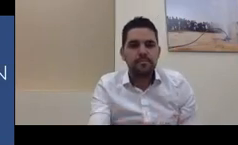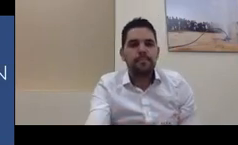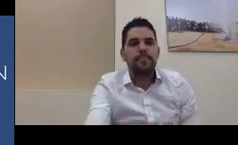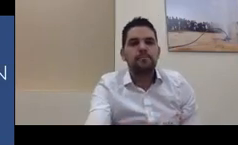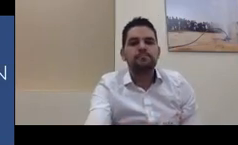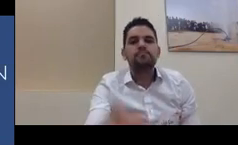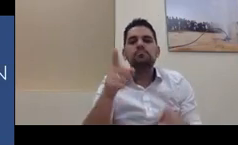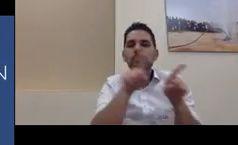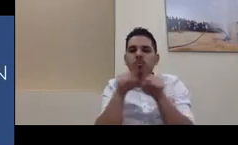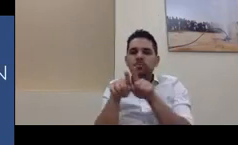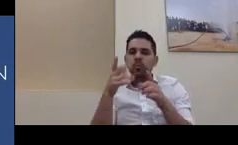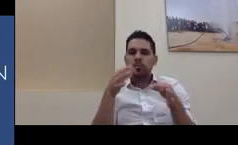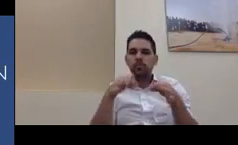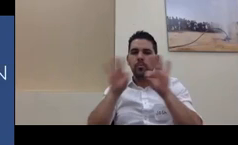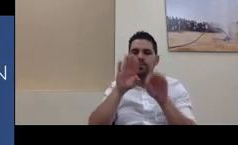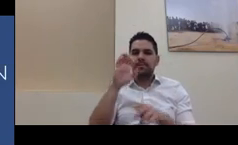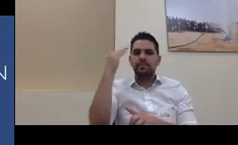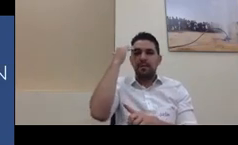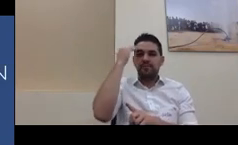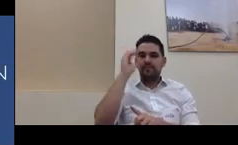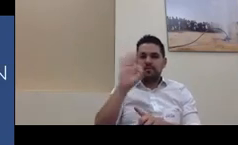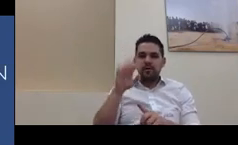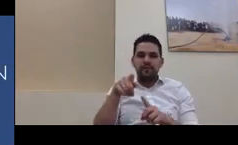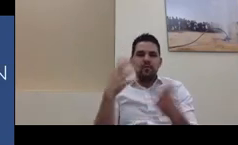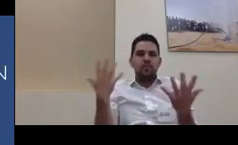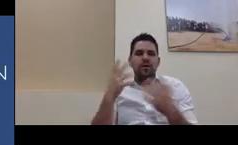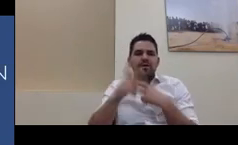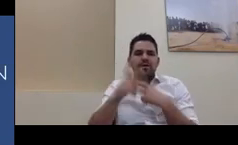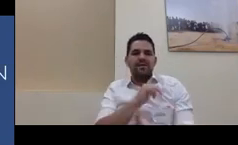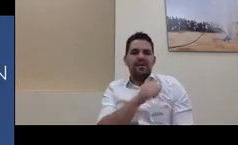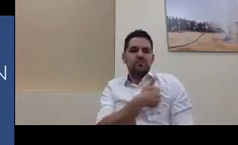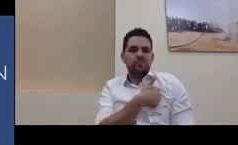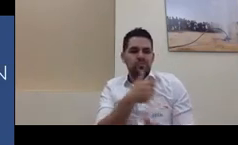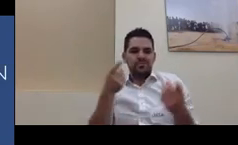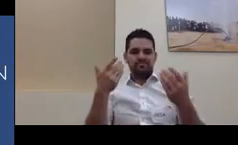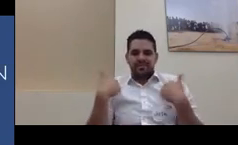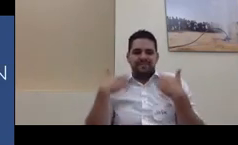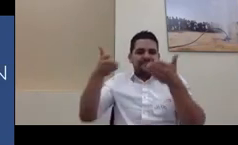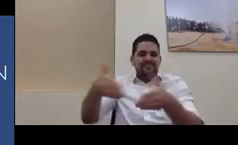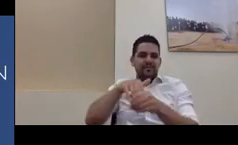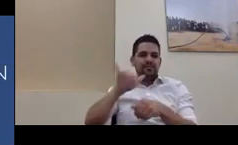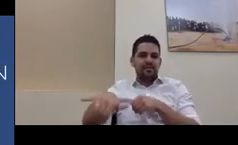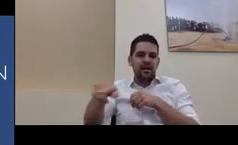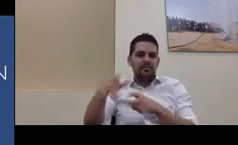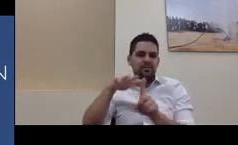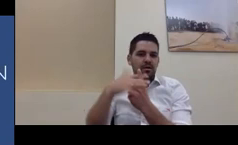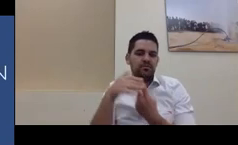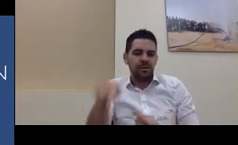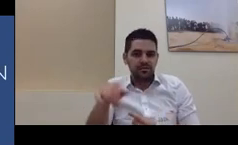in the educational environment. Also, it's important to be mindful of exactly what type of attitudes that are in country